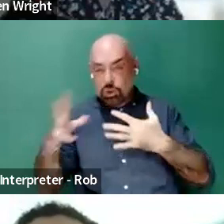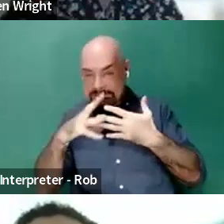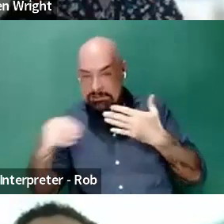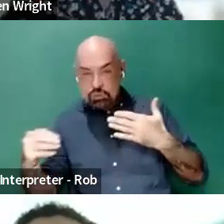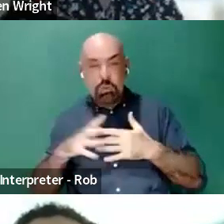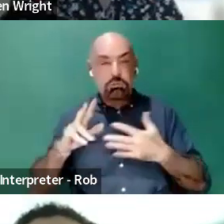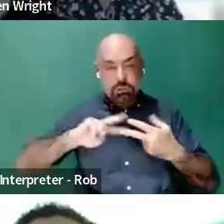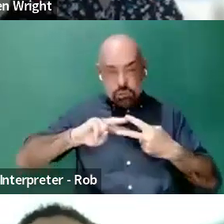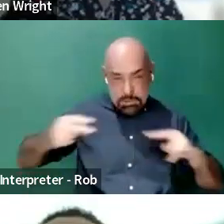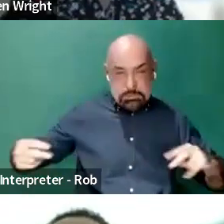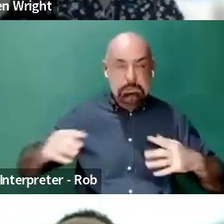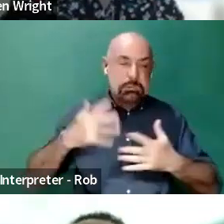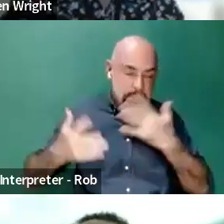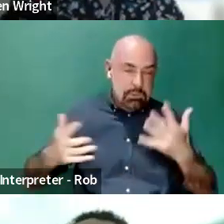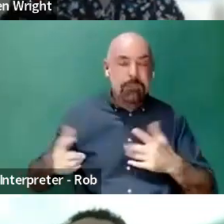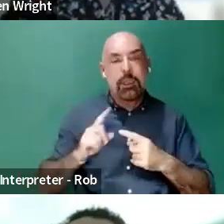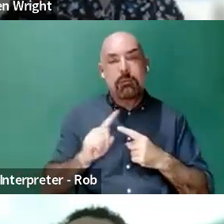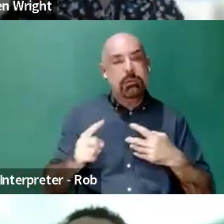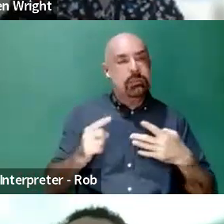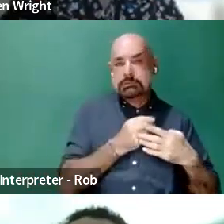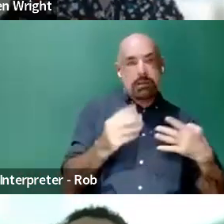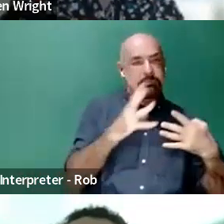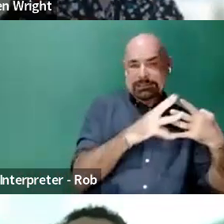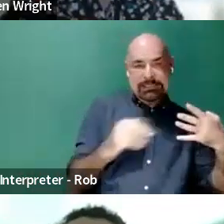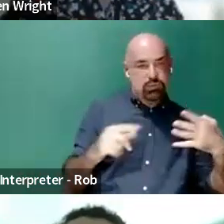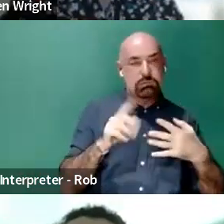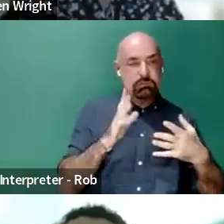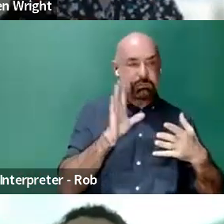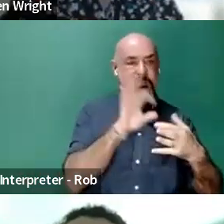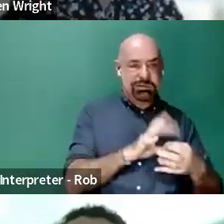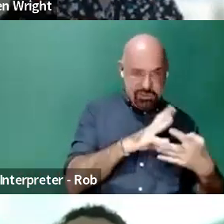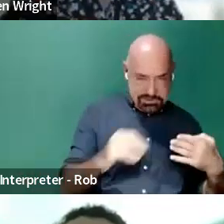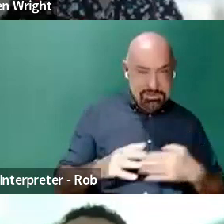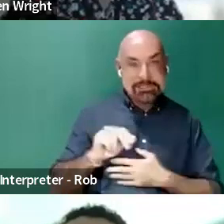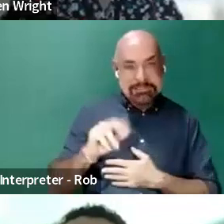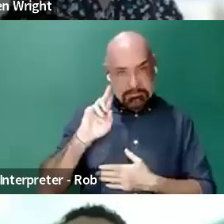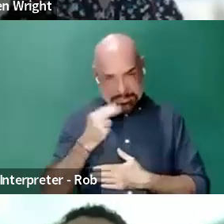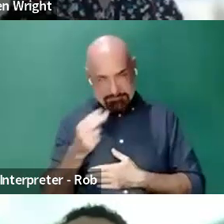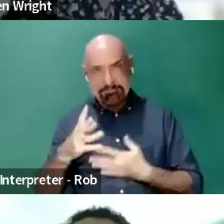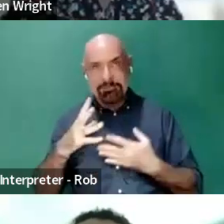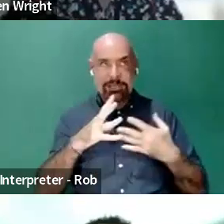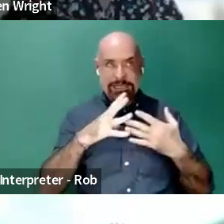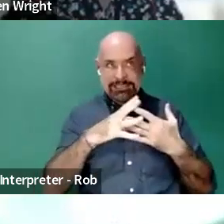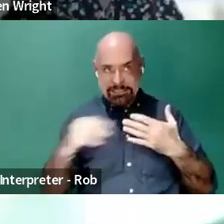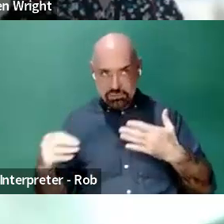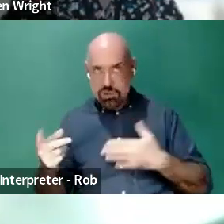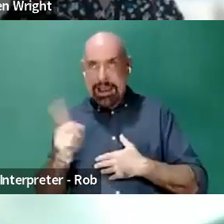But obviously, some syndromes are genetic. Some deafness is genetic and syndromic, so it became quite difficult.